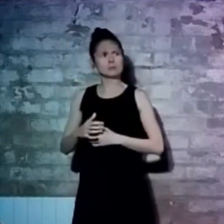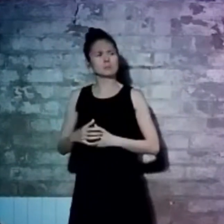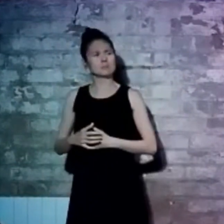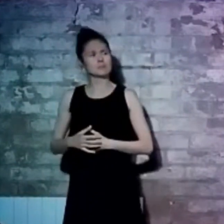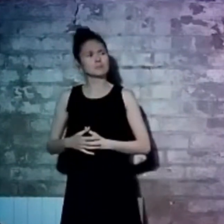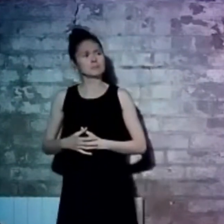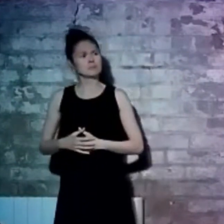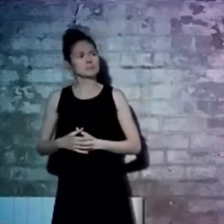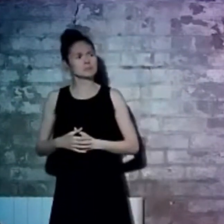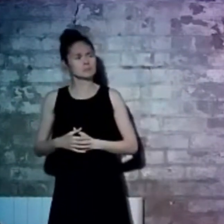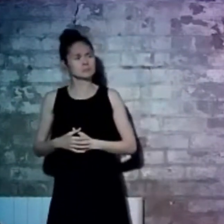ECHO SOUND